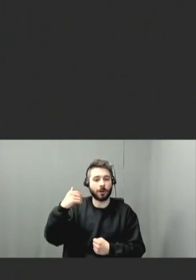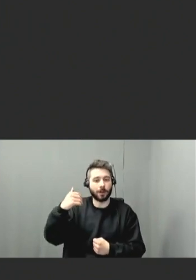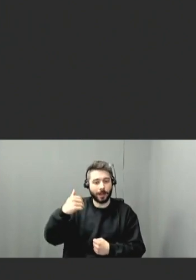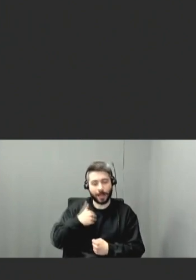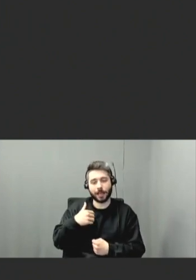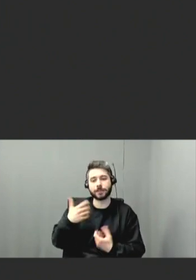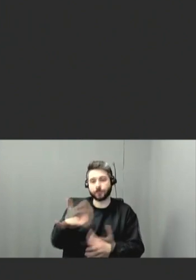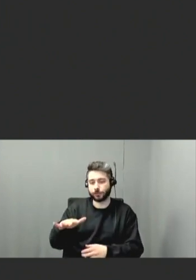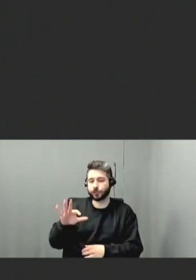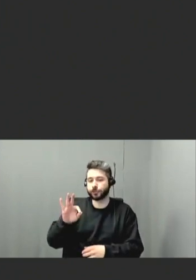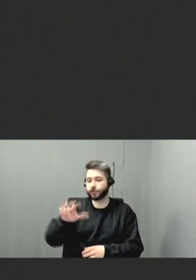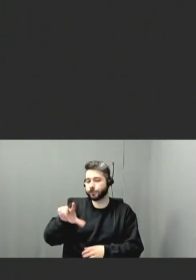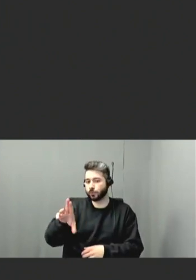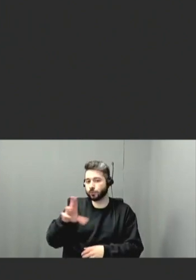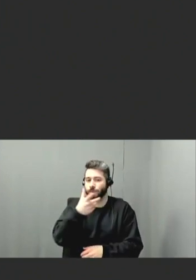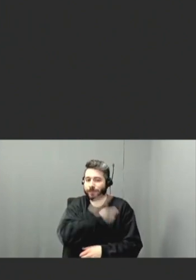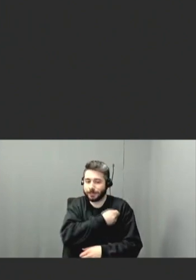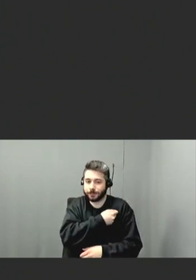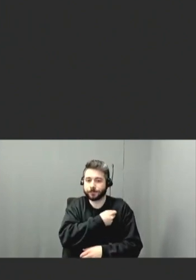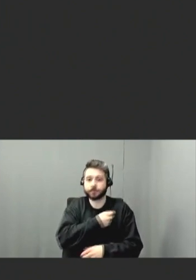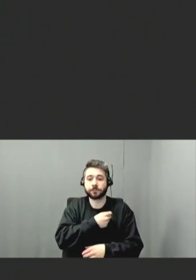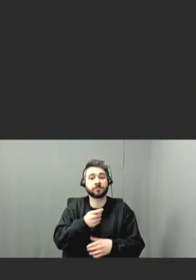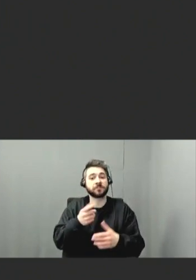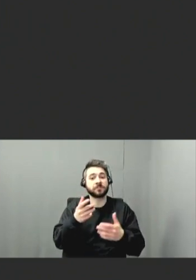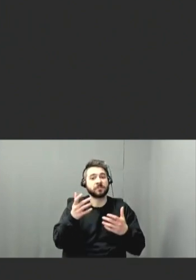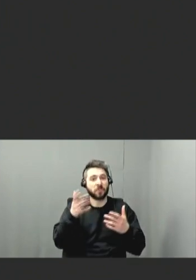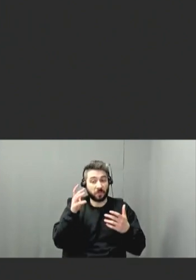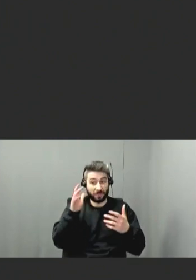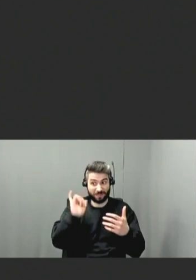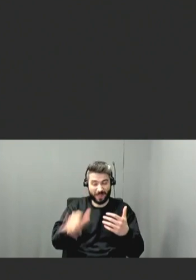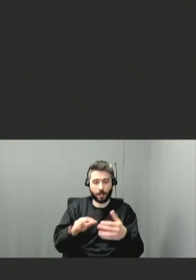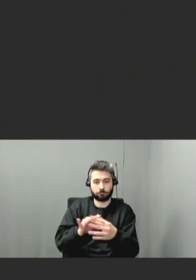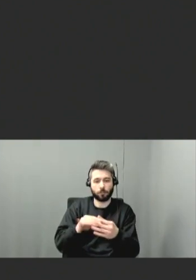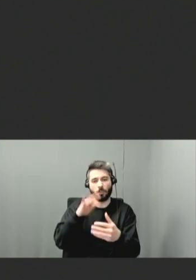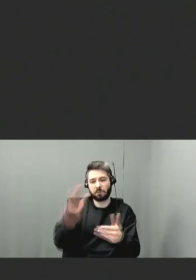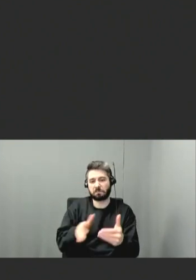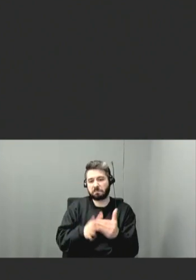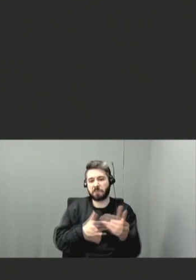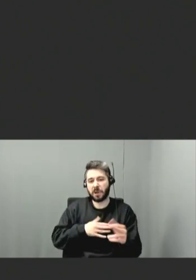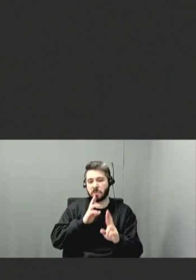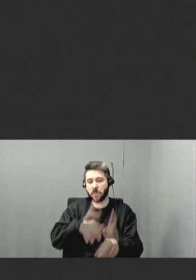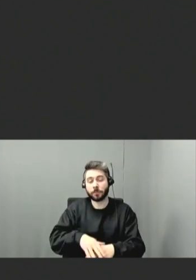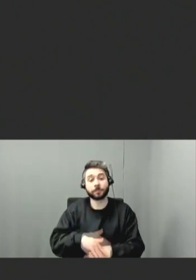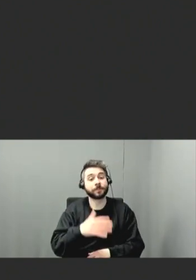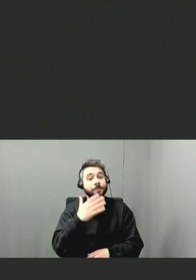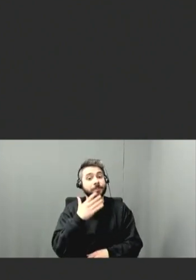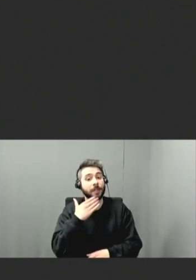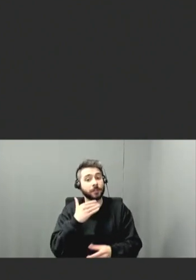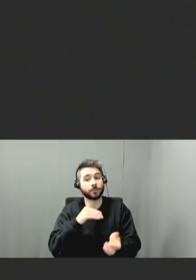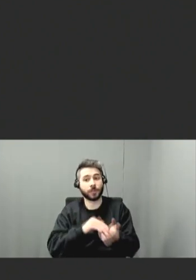vaccine. And with that, I'll conclude my report. Robert Hopkins: Thank you very much Dr. Wharton.